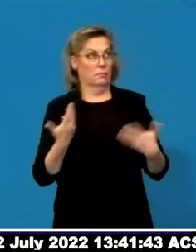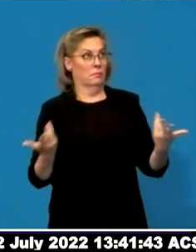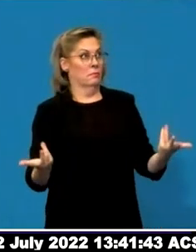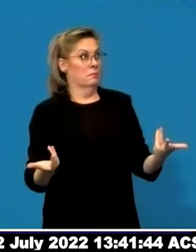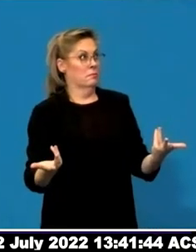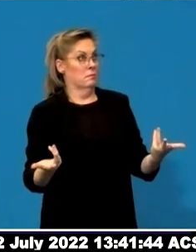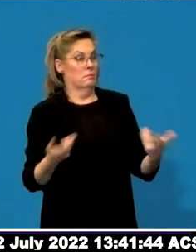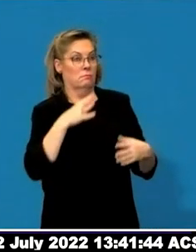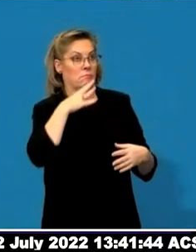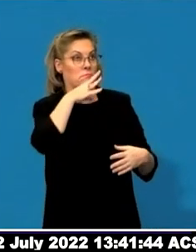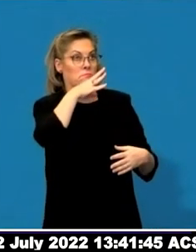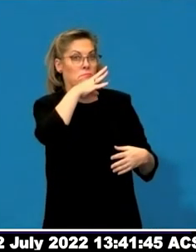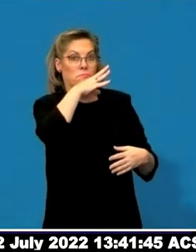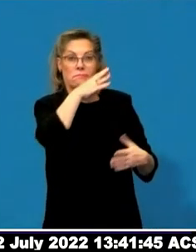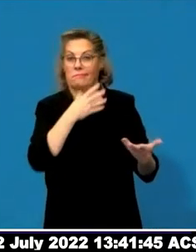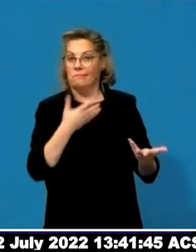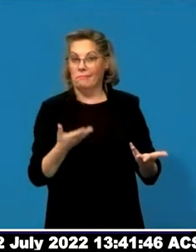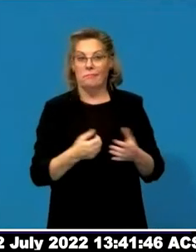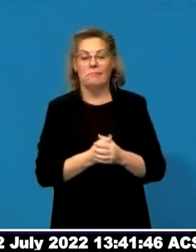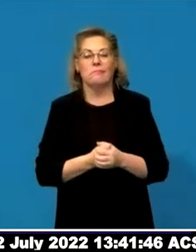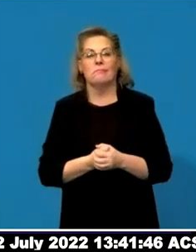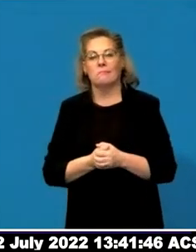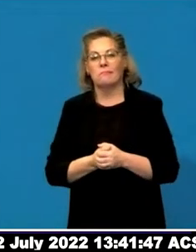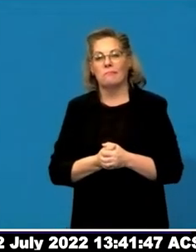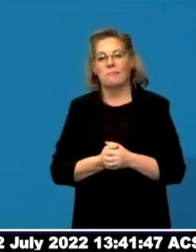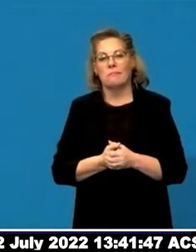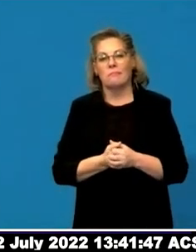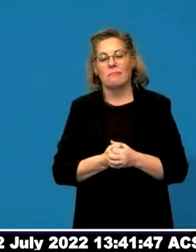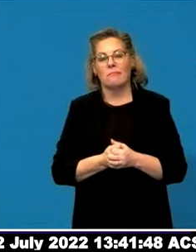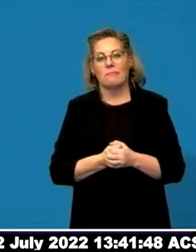At paragraph 137 - I might just read this particular goal.